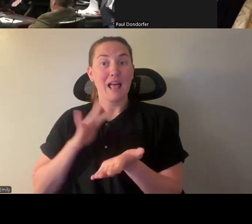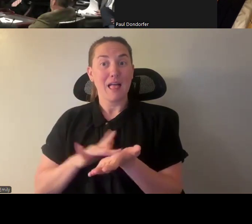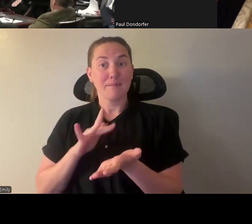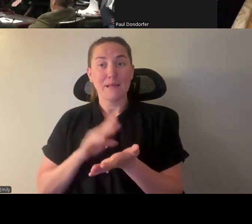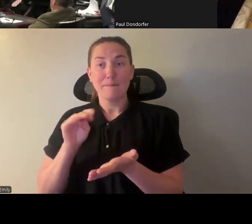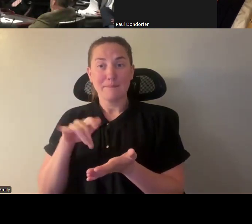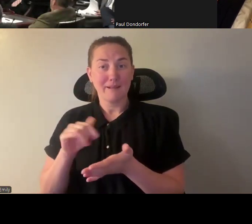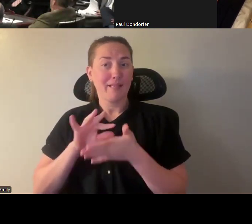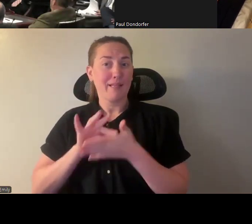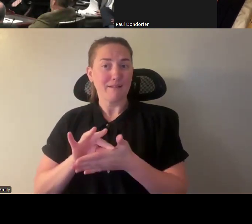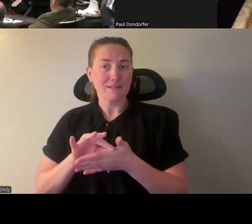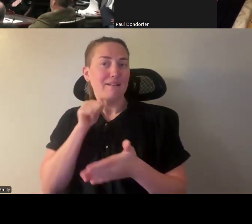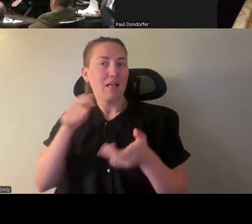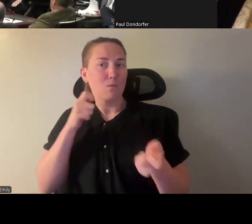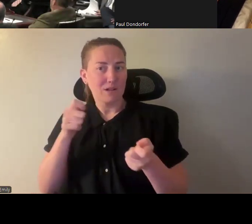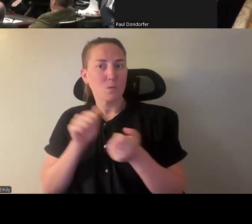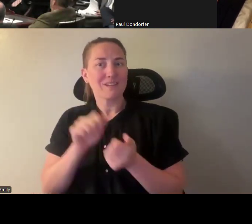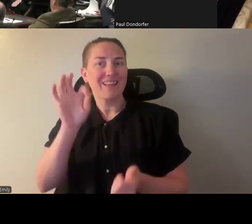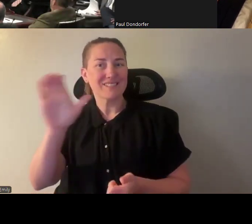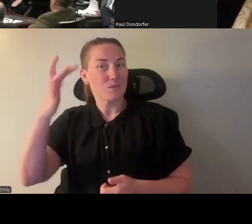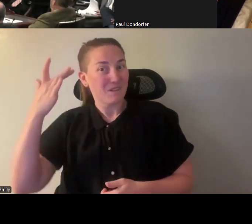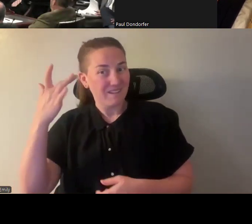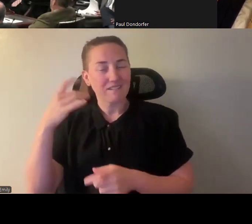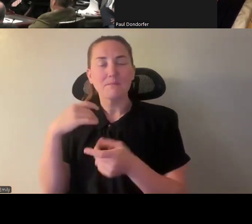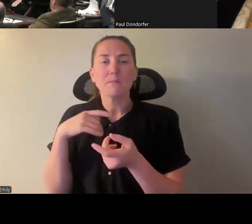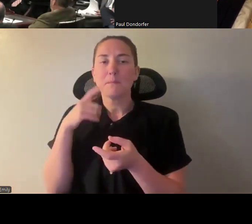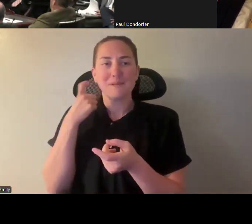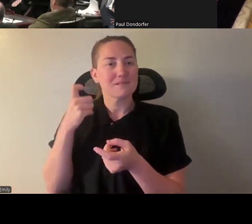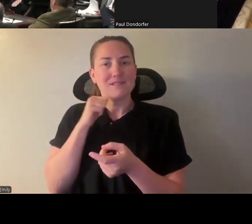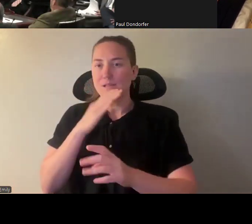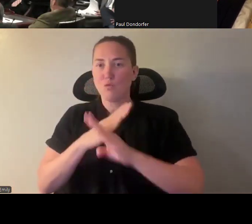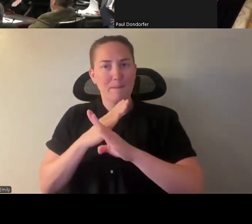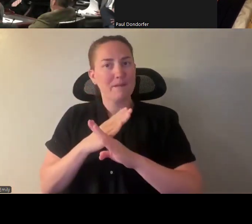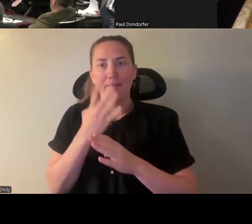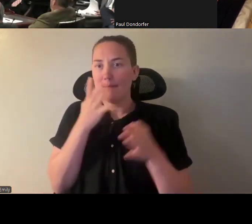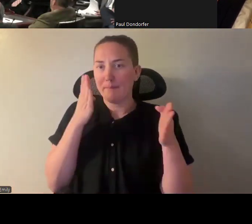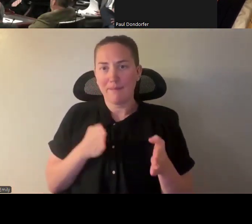is not regulated by the FCC is because it does not prohibit an inmate incarcerated individual